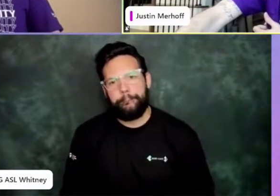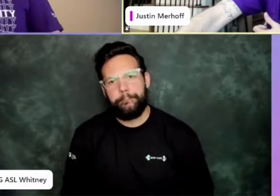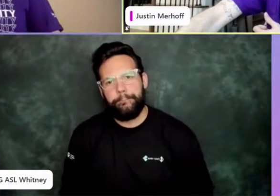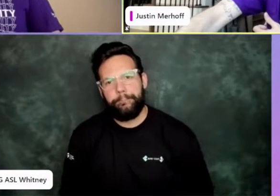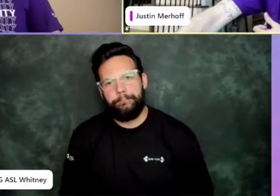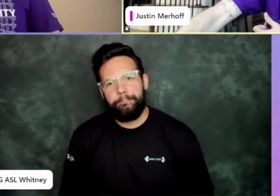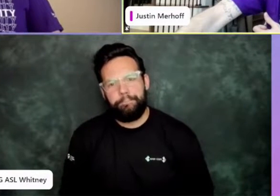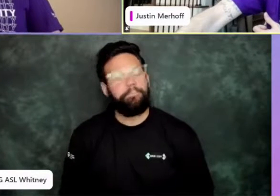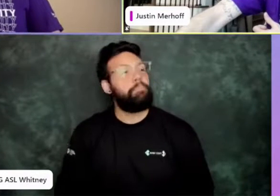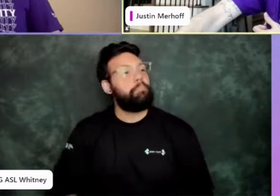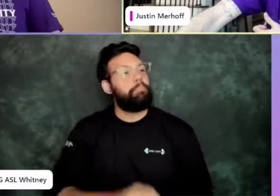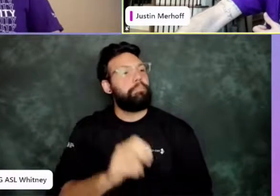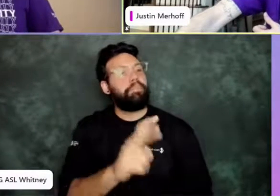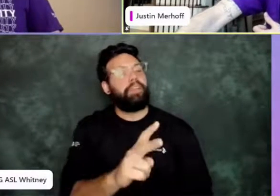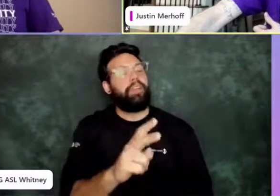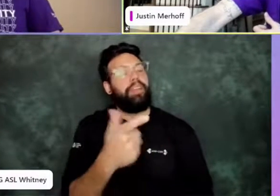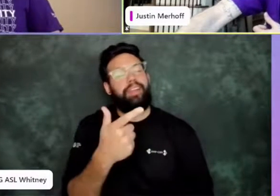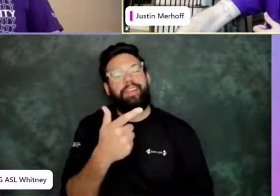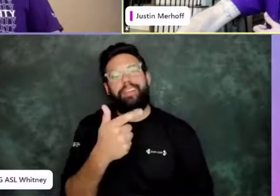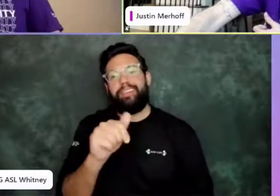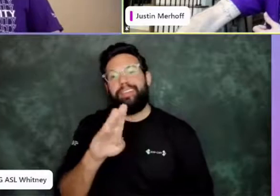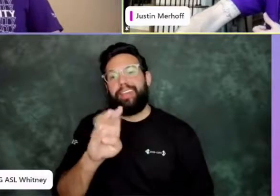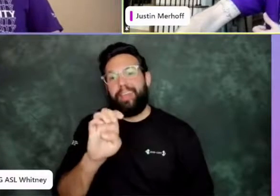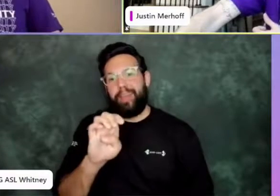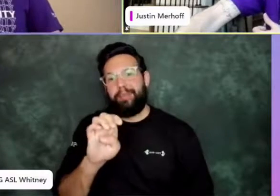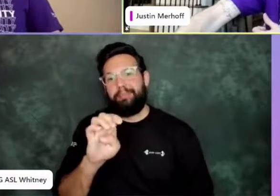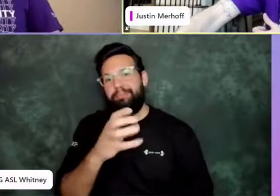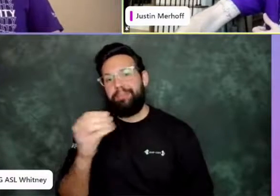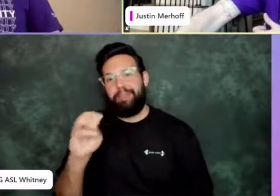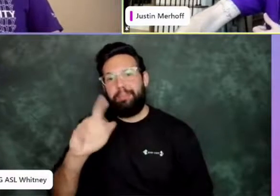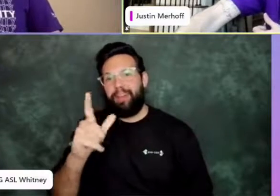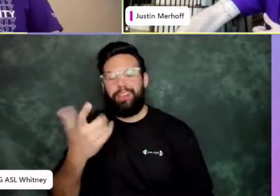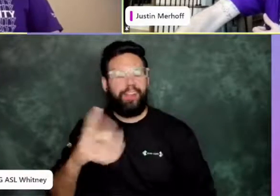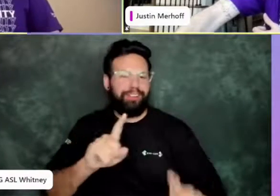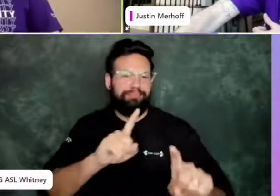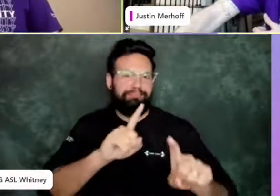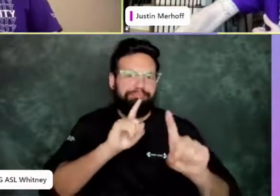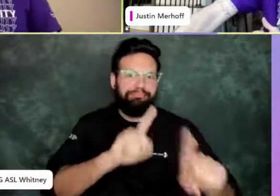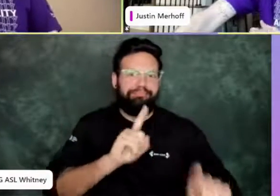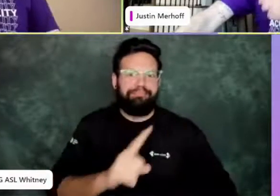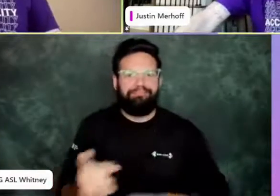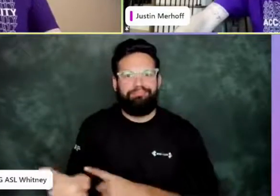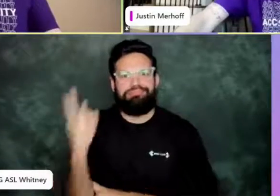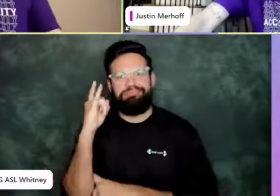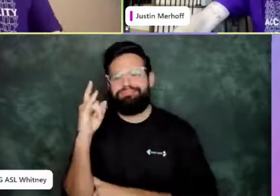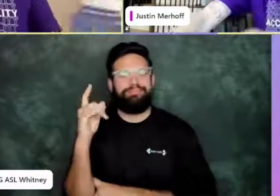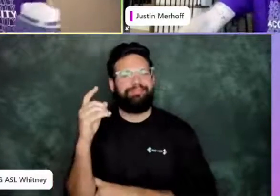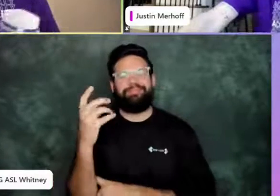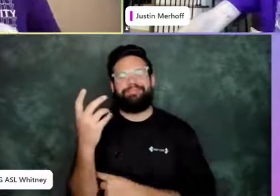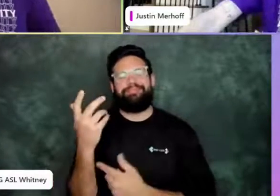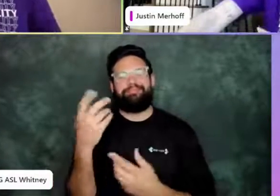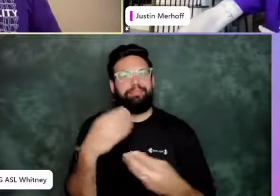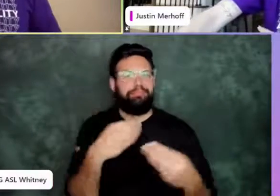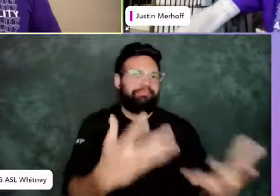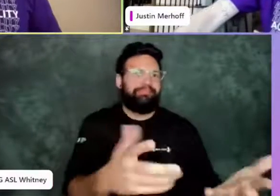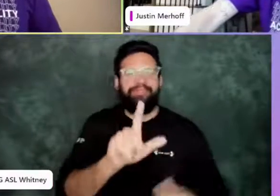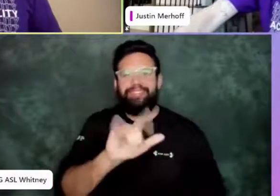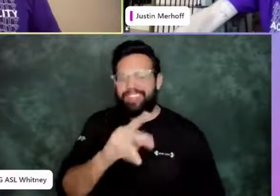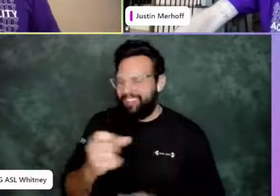And Gabe provided it and Michael provided it in the chat. So there's multiple venues. Awesome. For you to find the signup page. Go team.